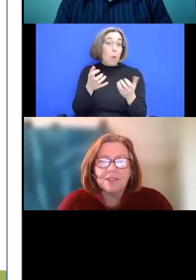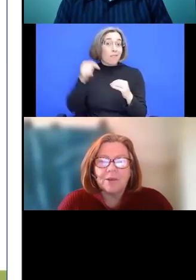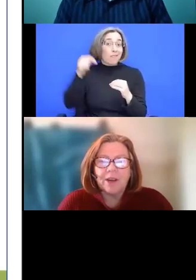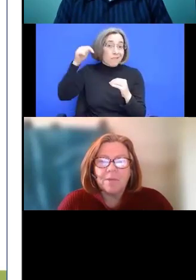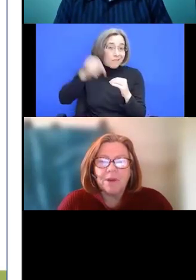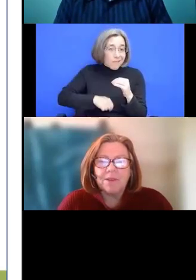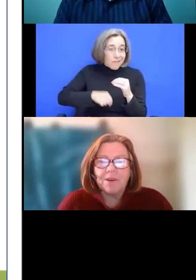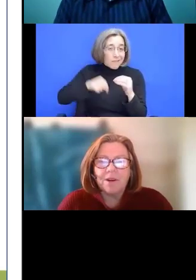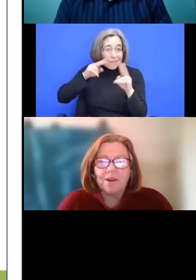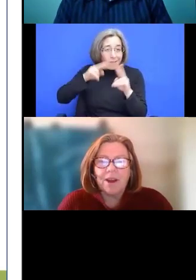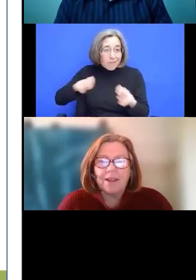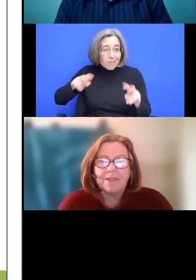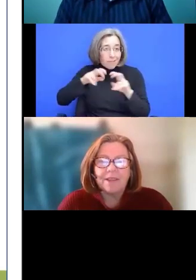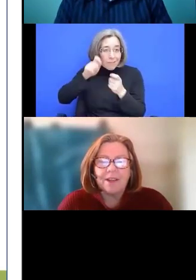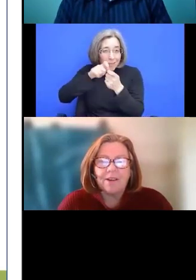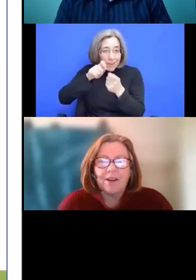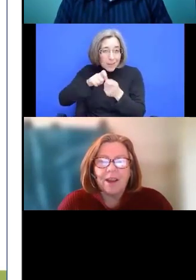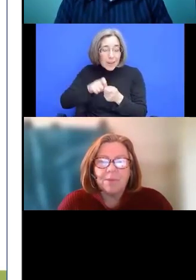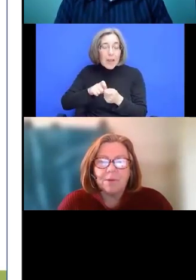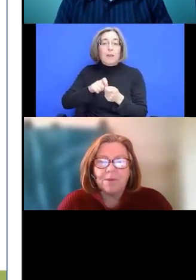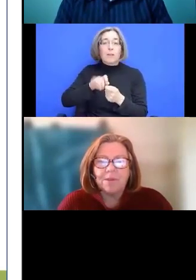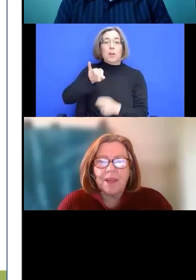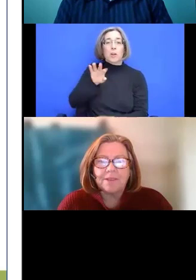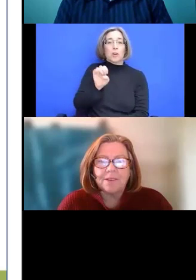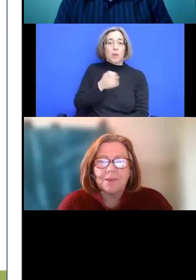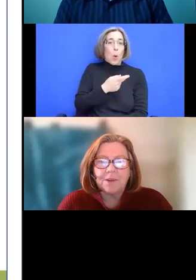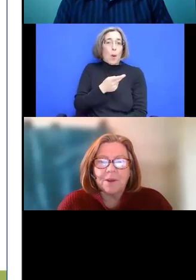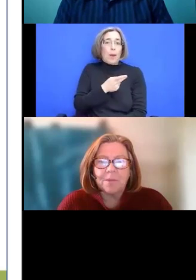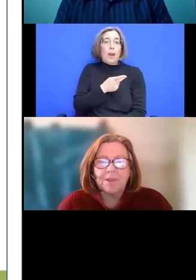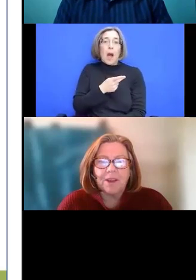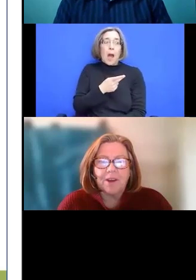Joe and I both are at the eRA booth, and so you can come over there